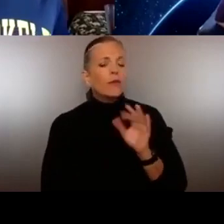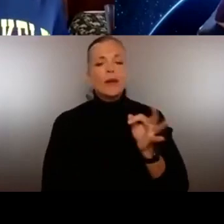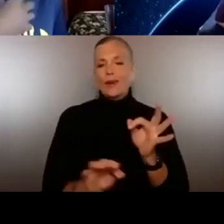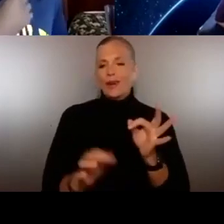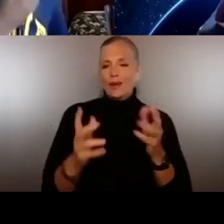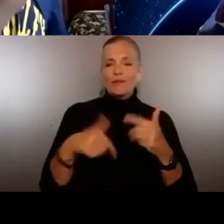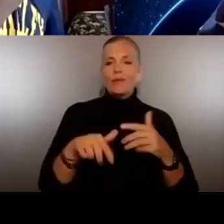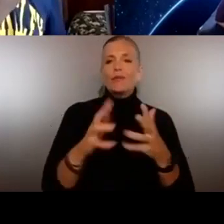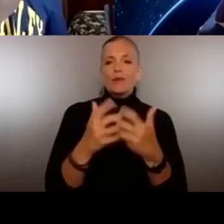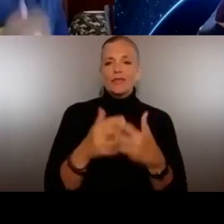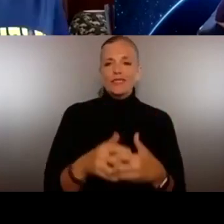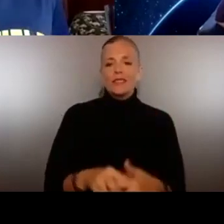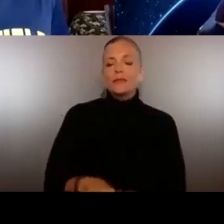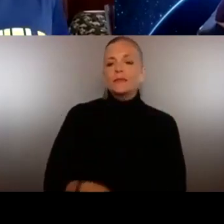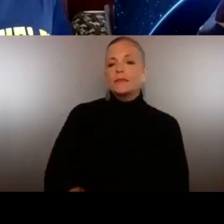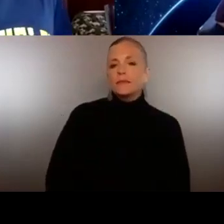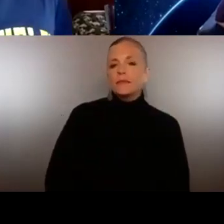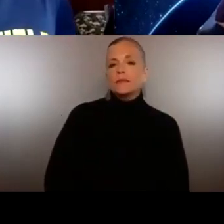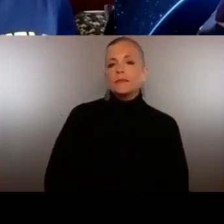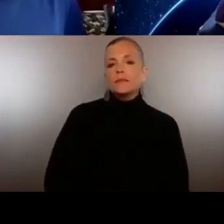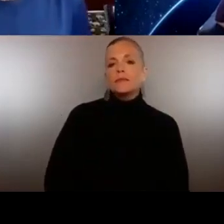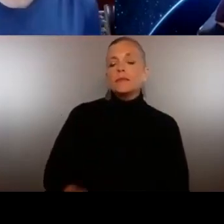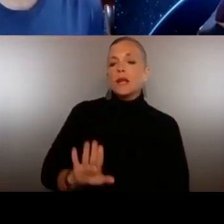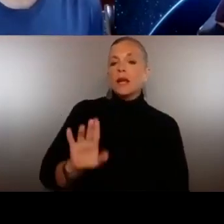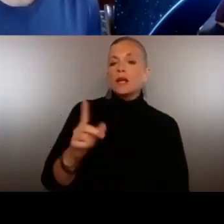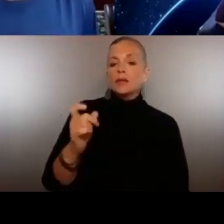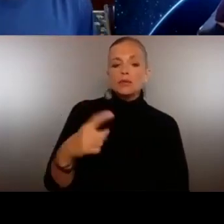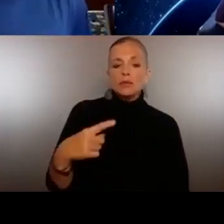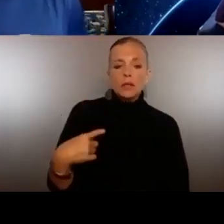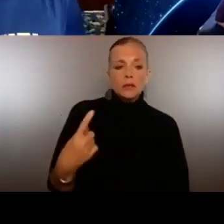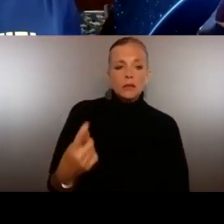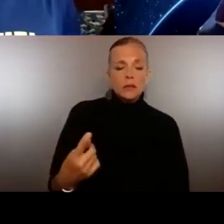: There it is. So his question-- in the interest of time--